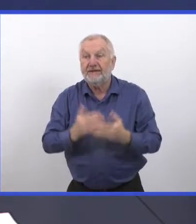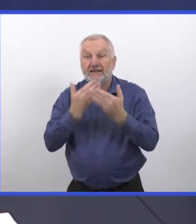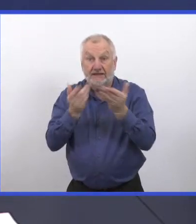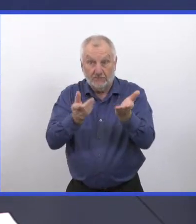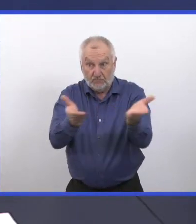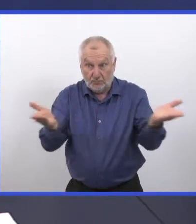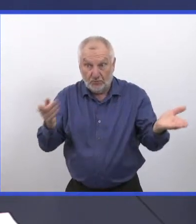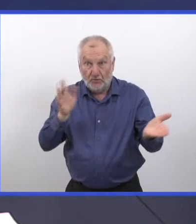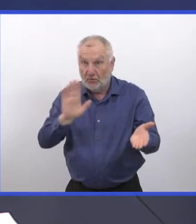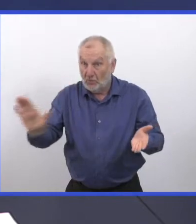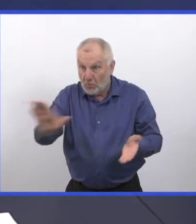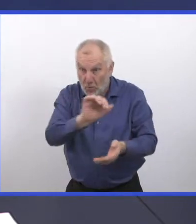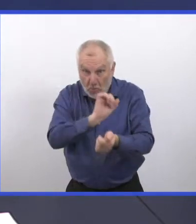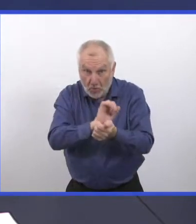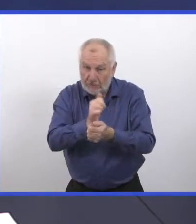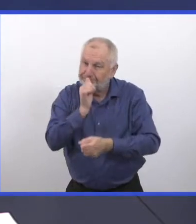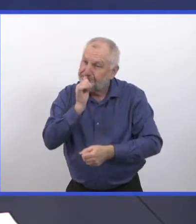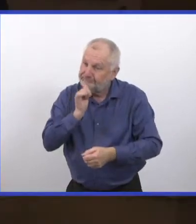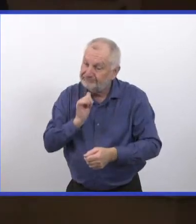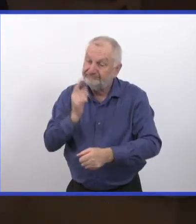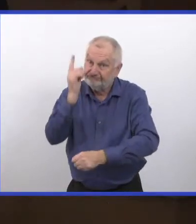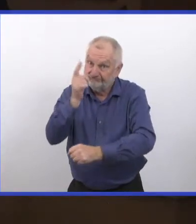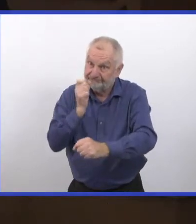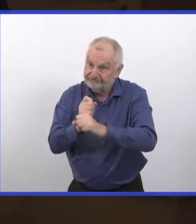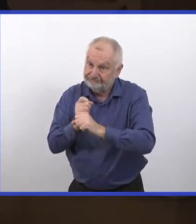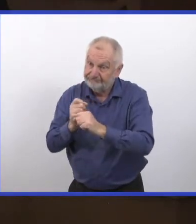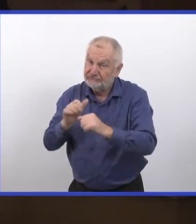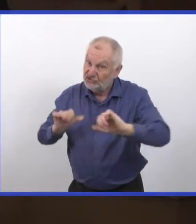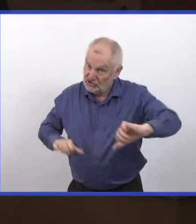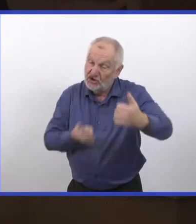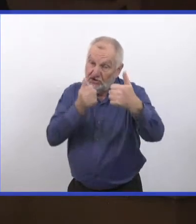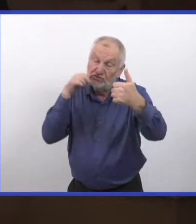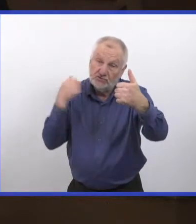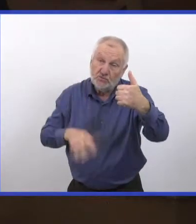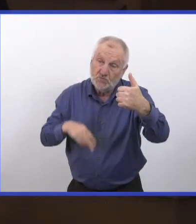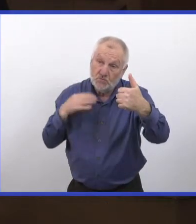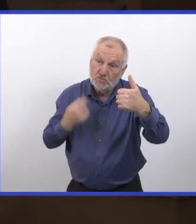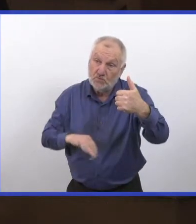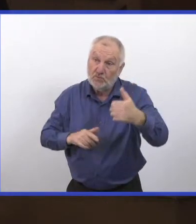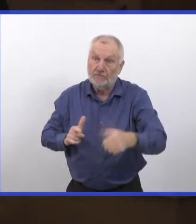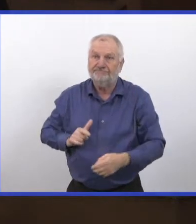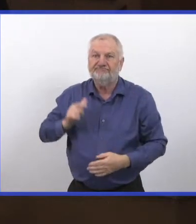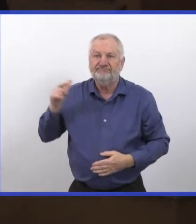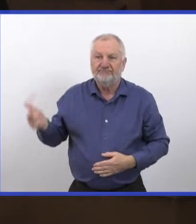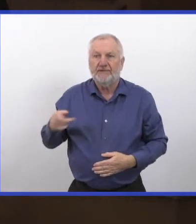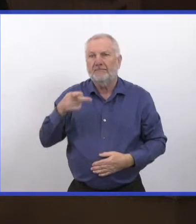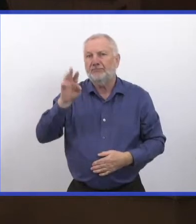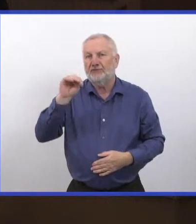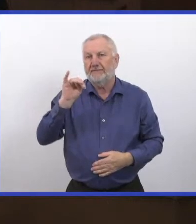You now, our standard will be to advise people is, you know, that a non-medical mask should be made of a minimum of two layers,